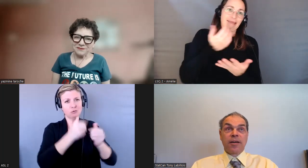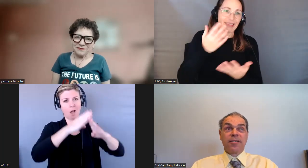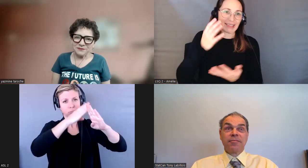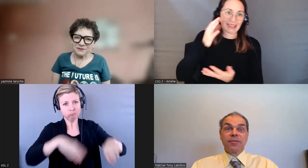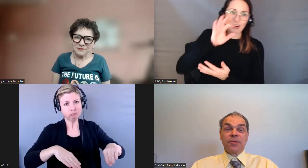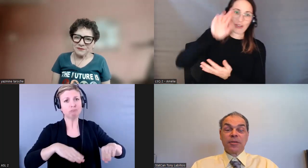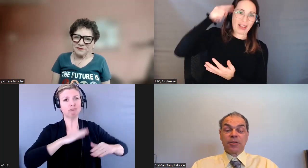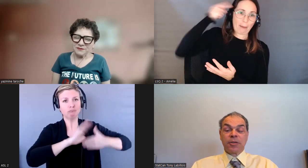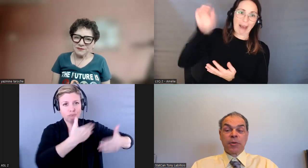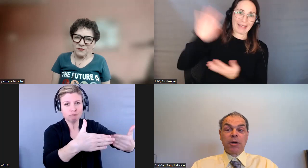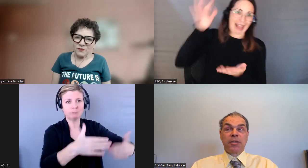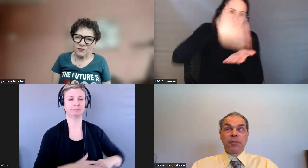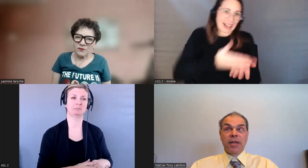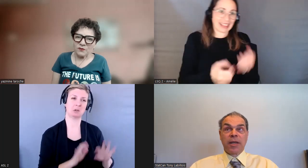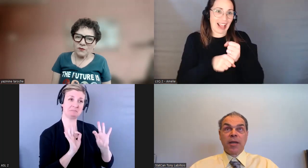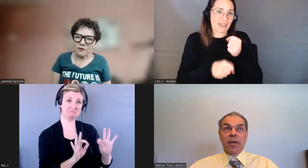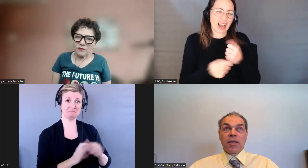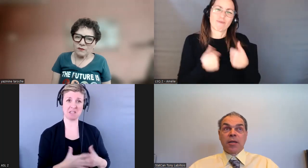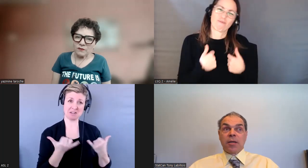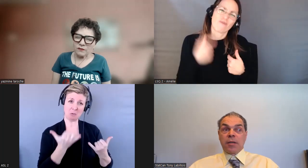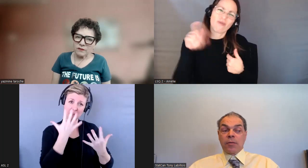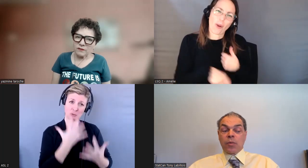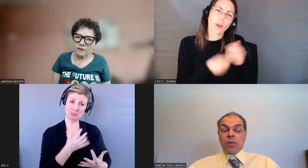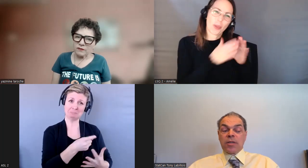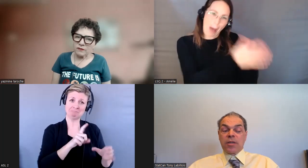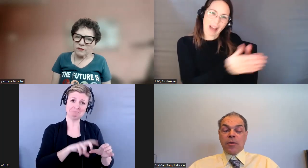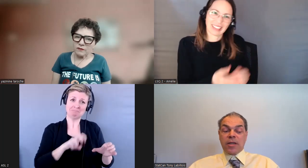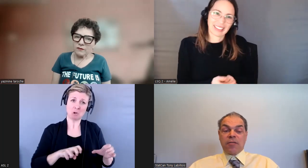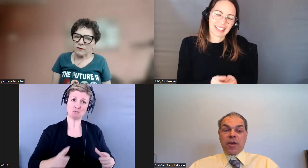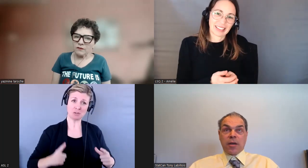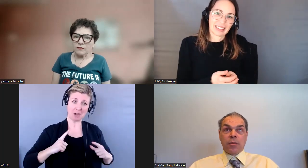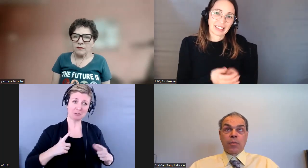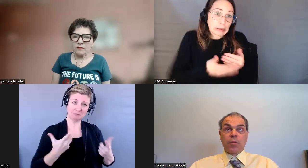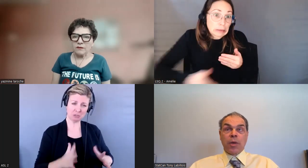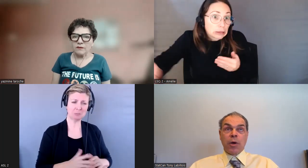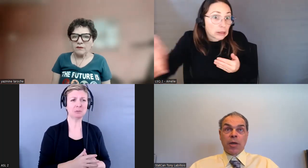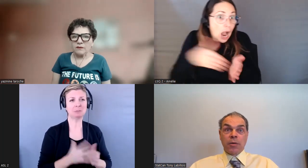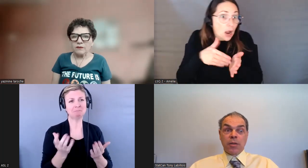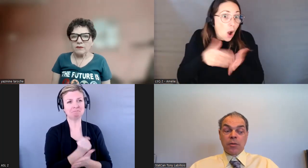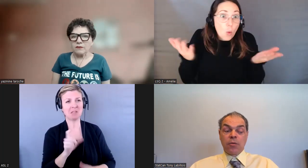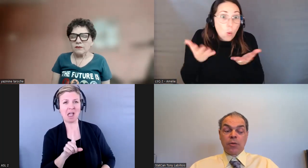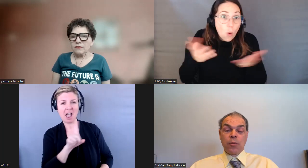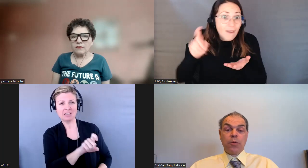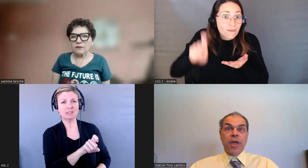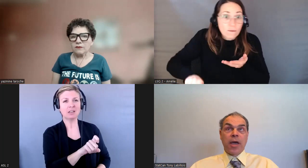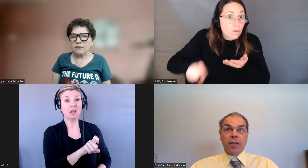you are no longer with us but uh I do have to ask you what do we still have to do so